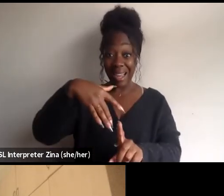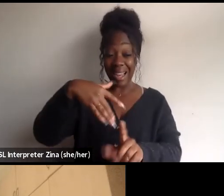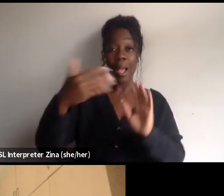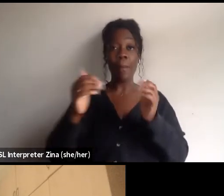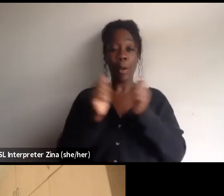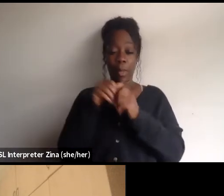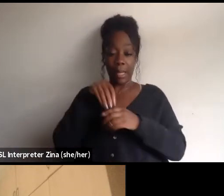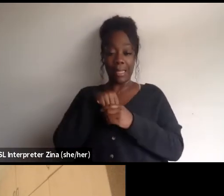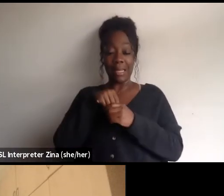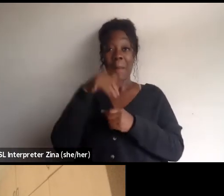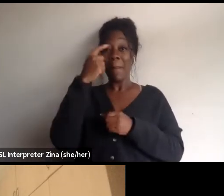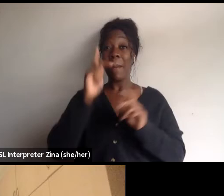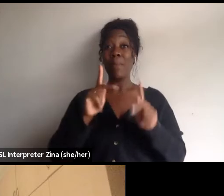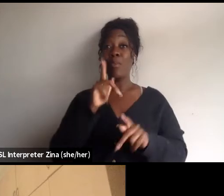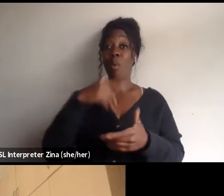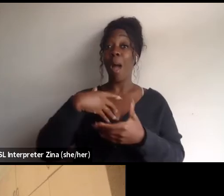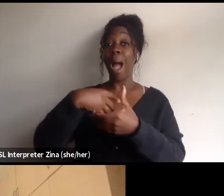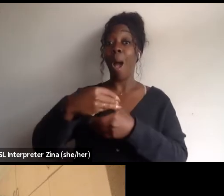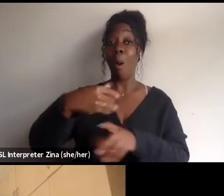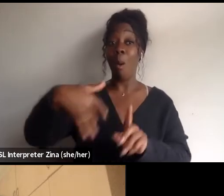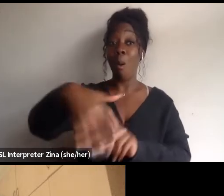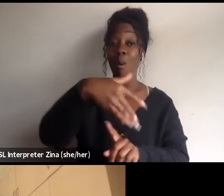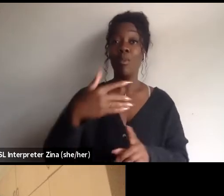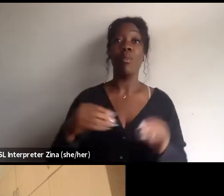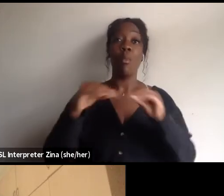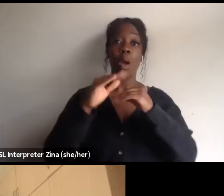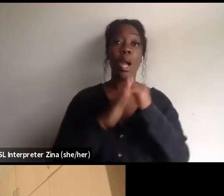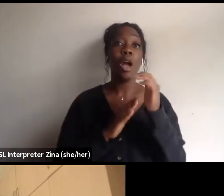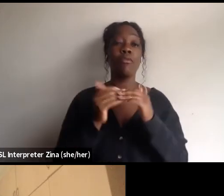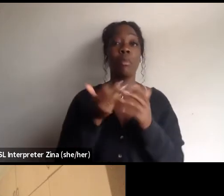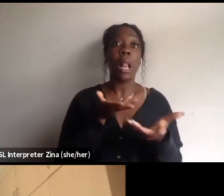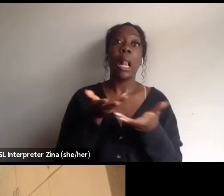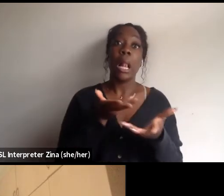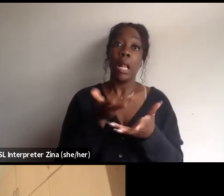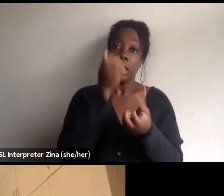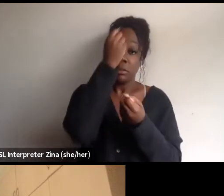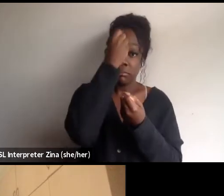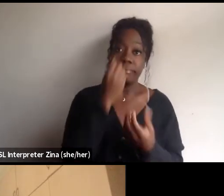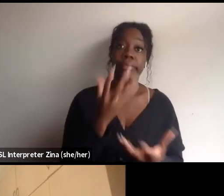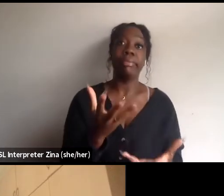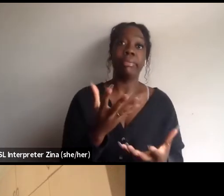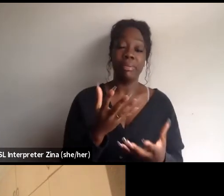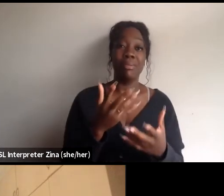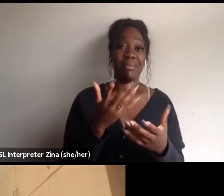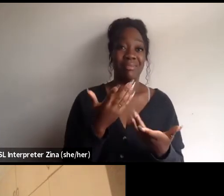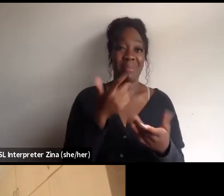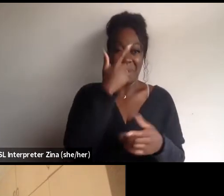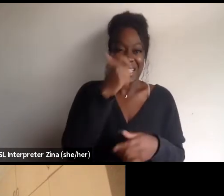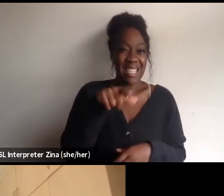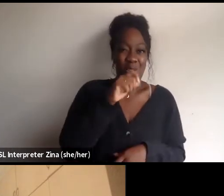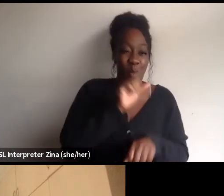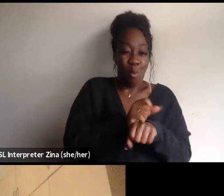to you 'cause they're not there anymore. And also people within the organization will talk. So I just think you observe,